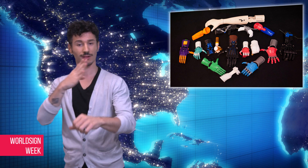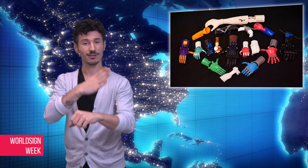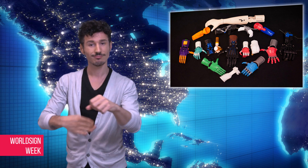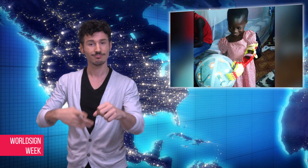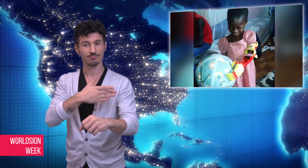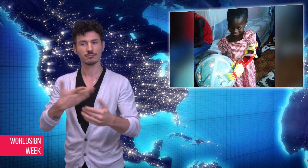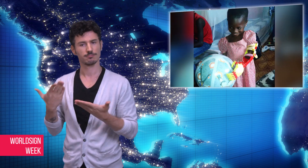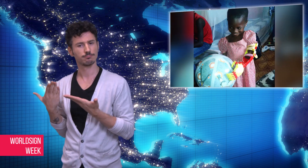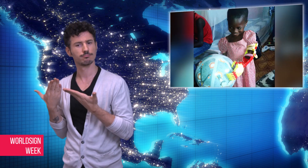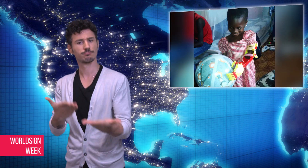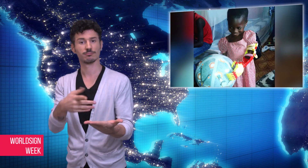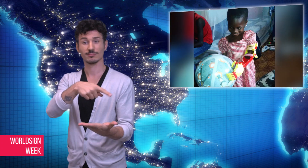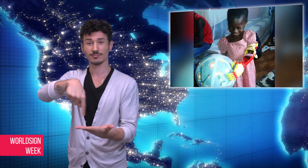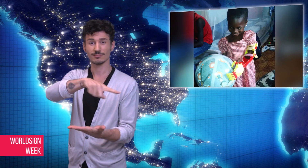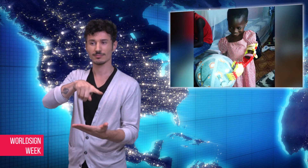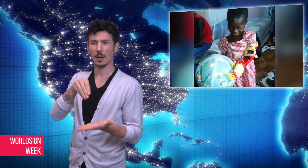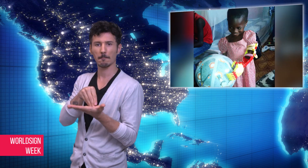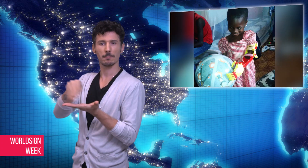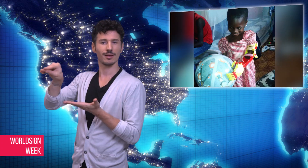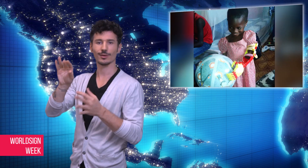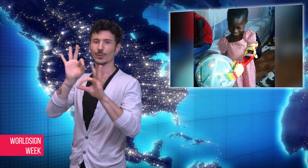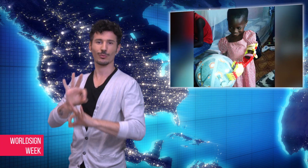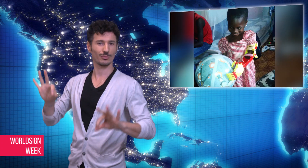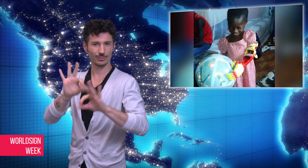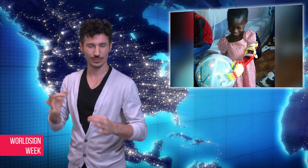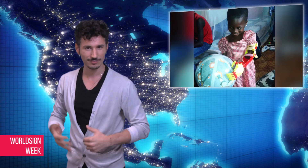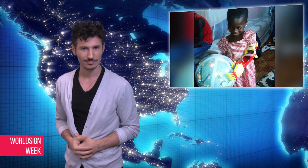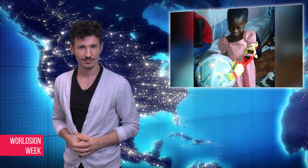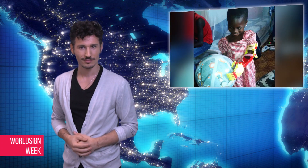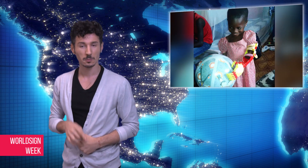children and adults who need them.